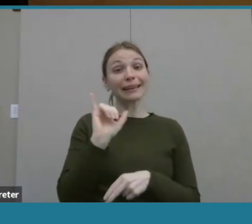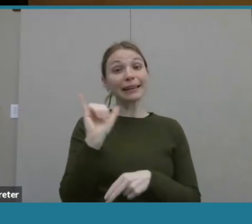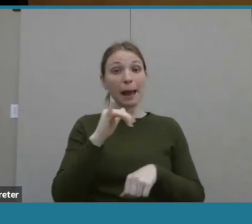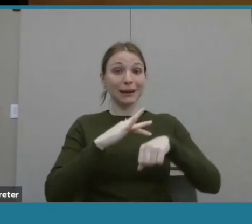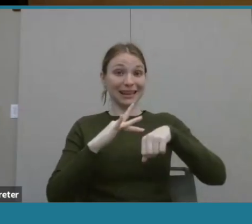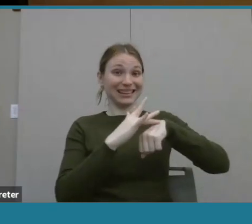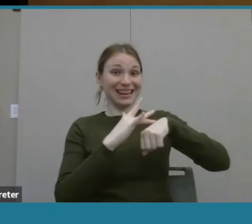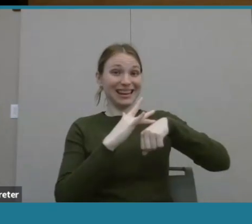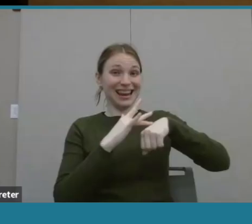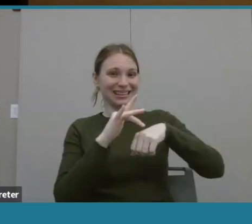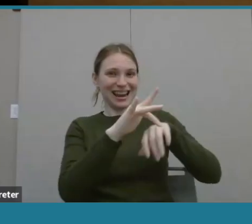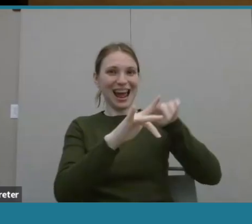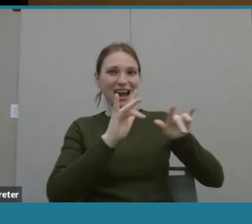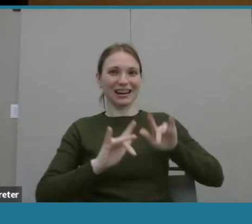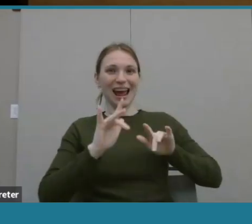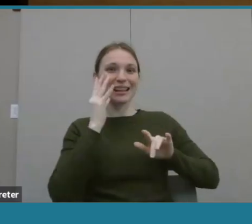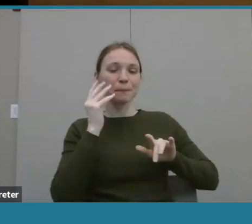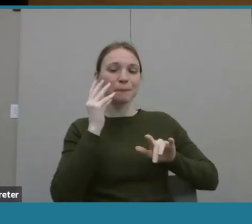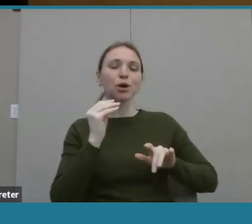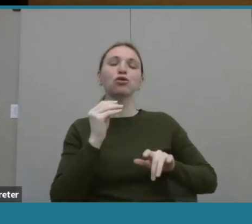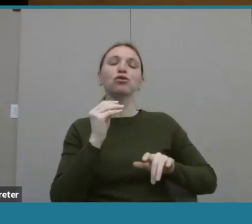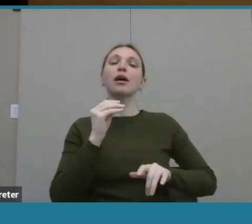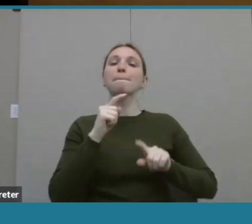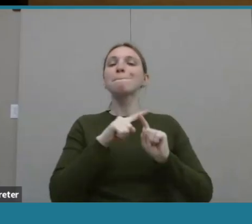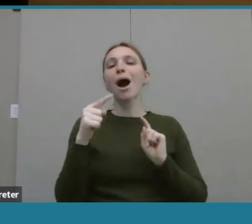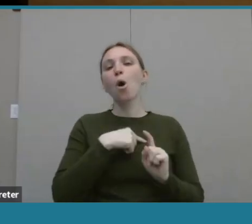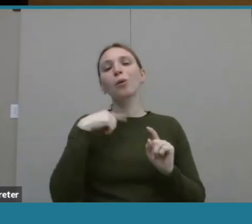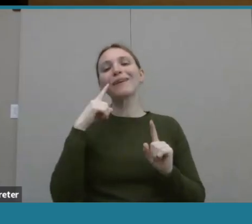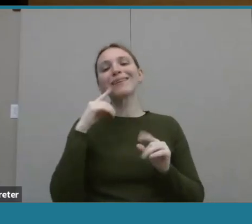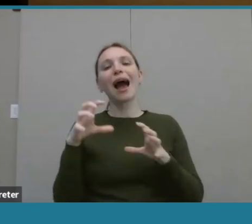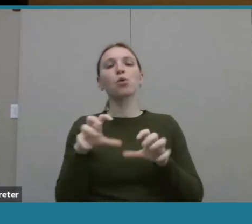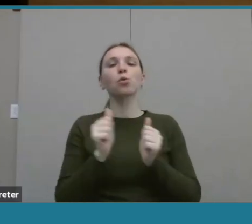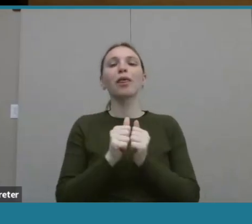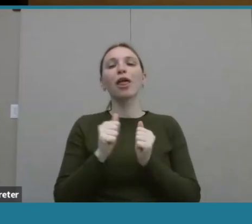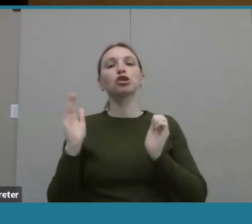that, but we did it with a scale instead of— with like a smaller scale than doing